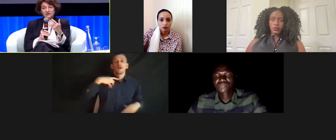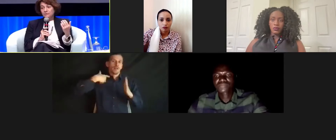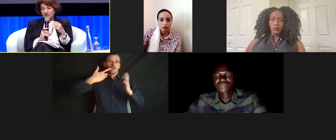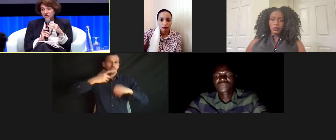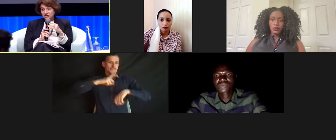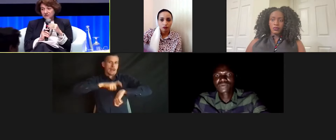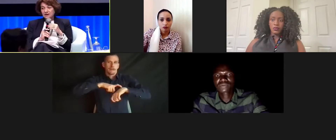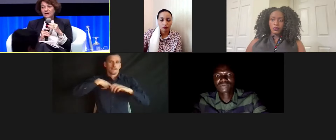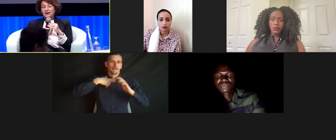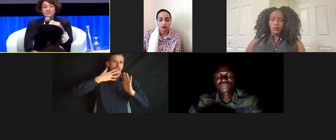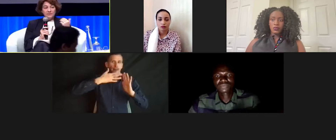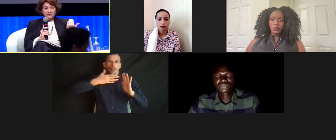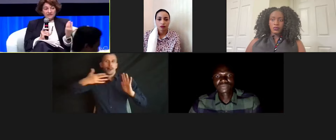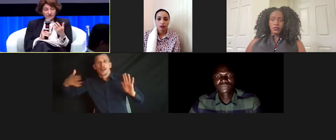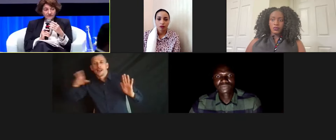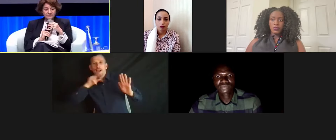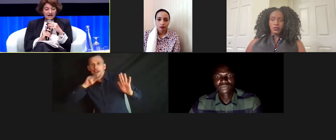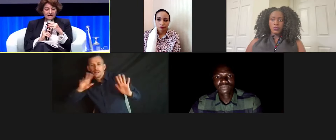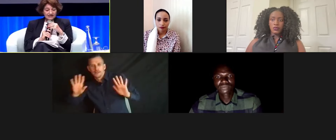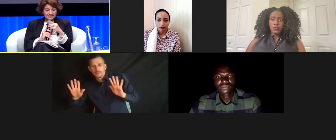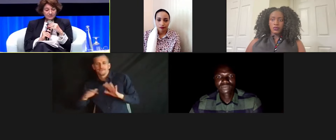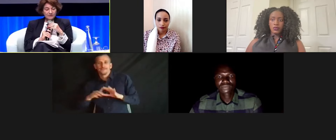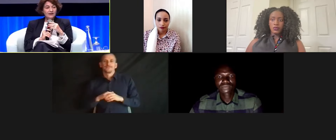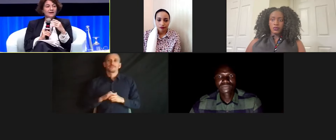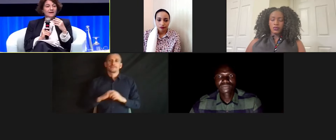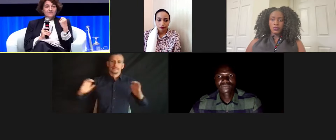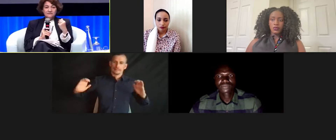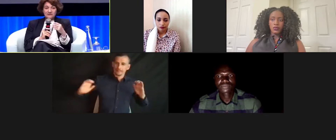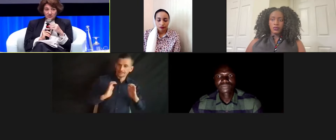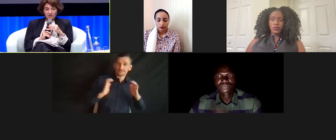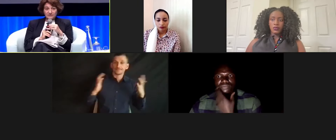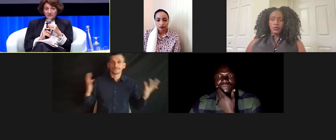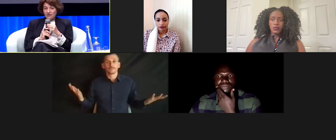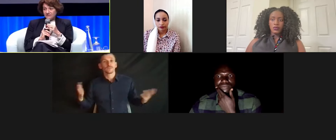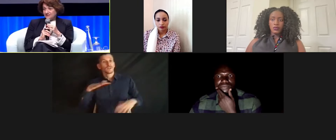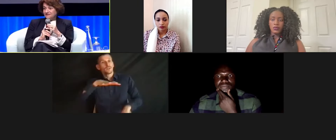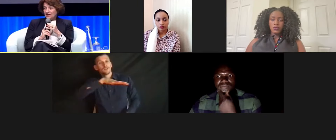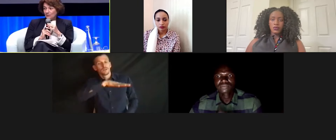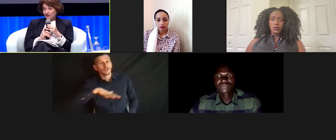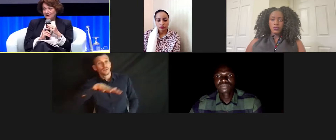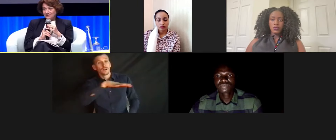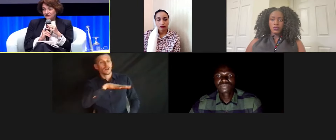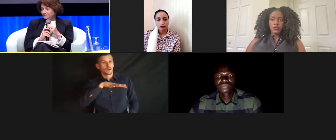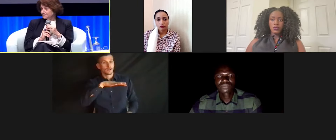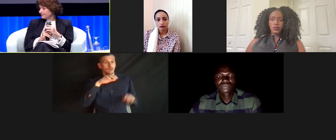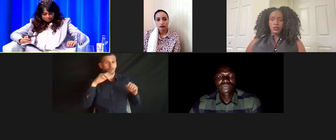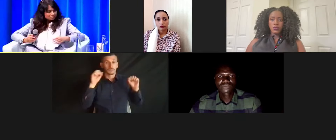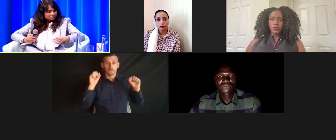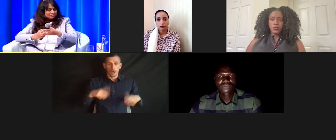collaboration and building off of diaspora, there are things that we can do. Thank you.